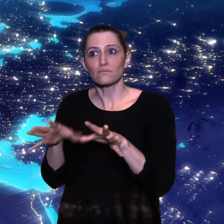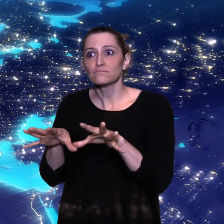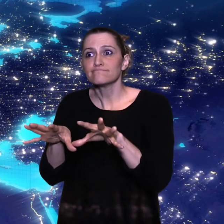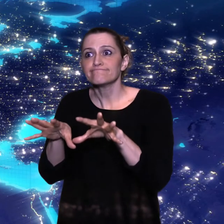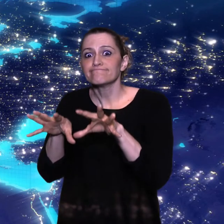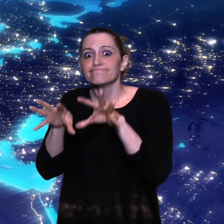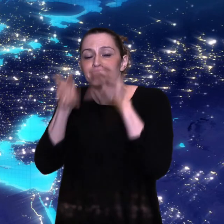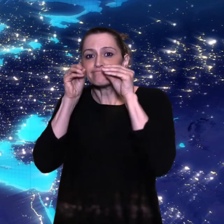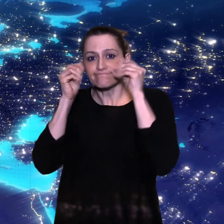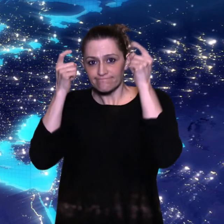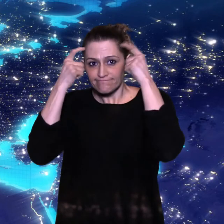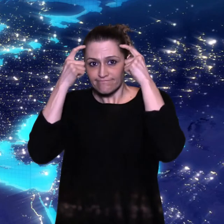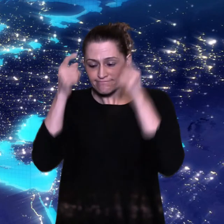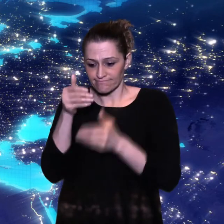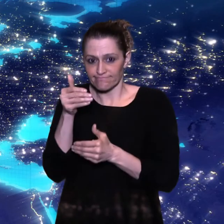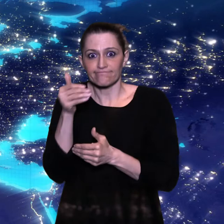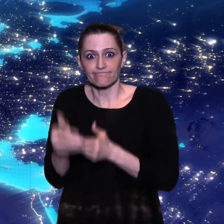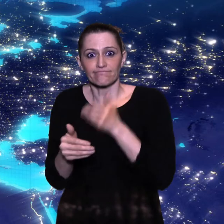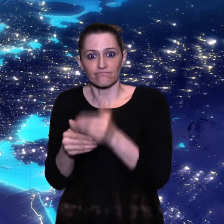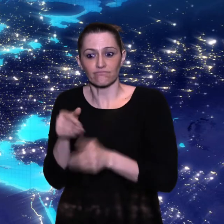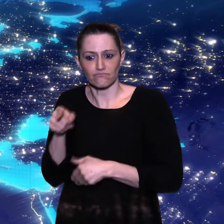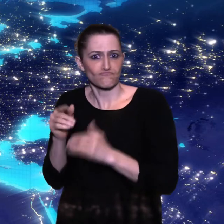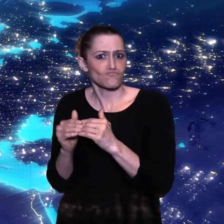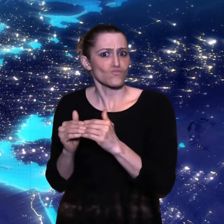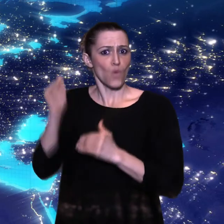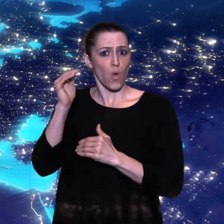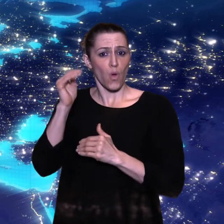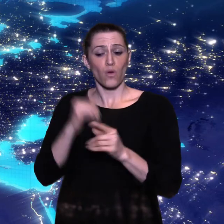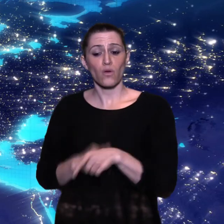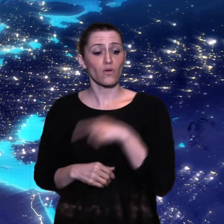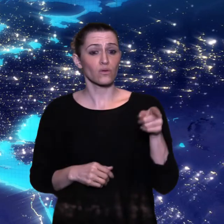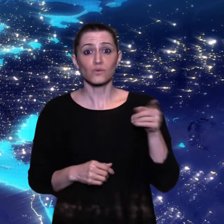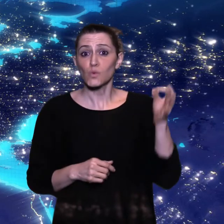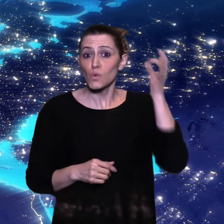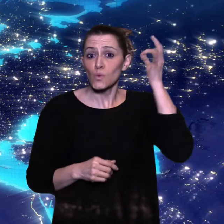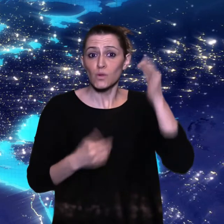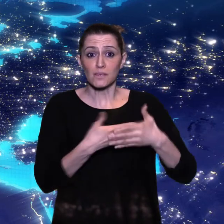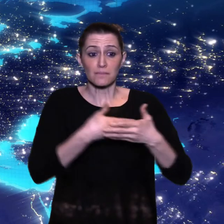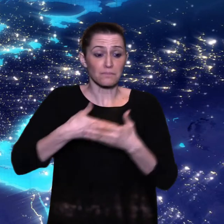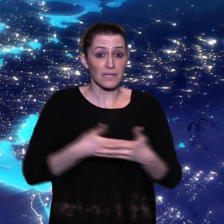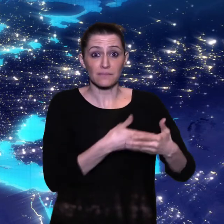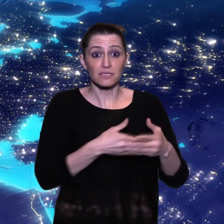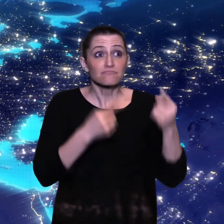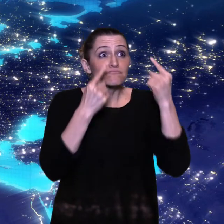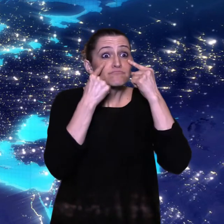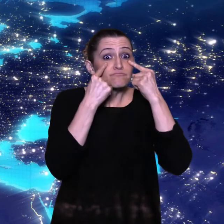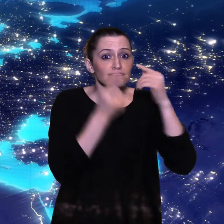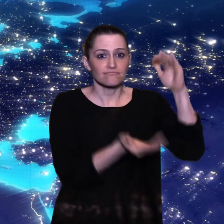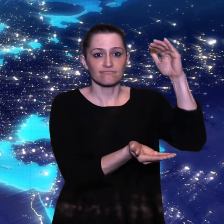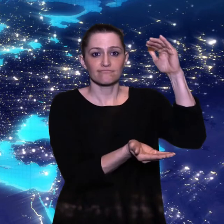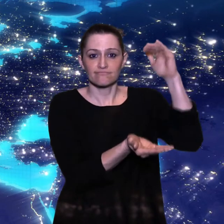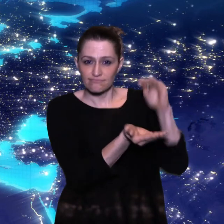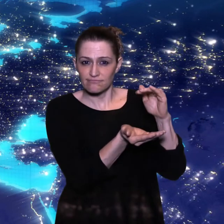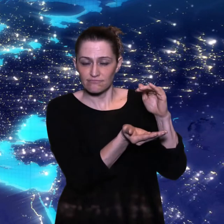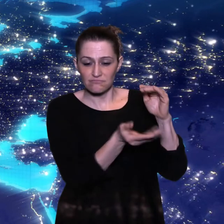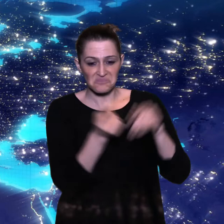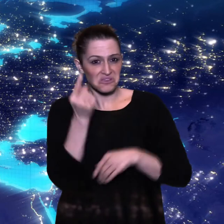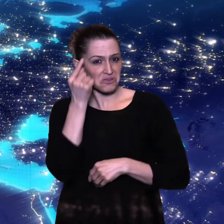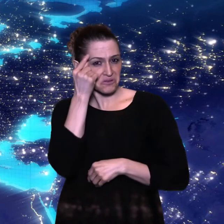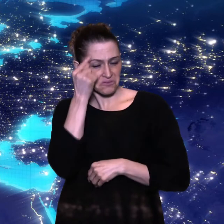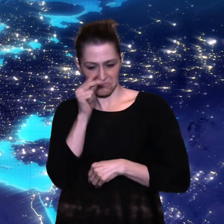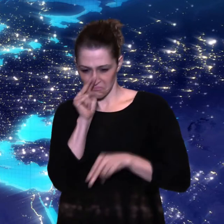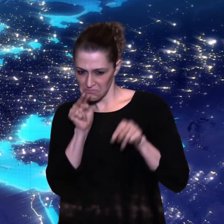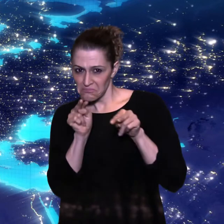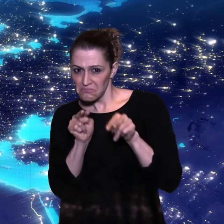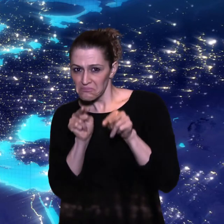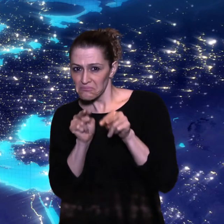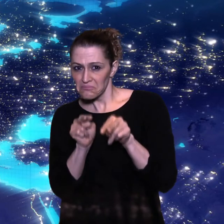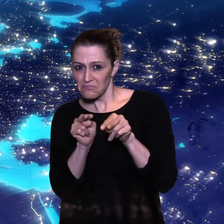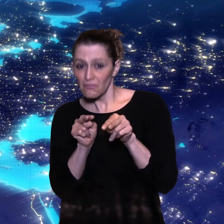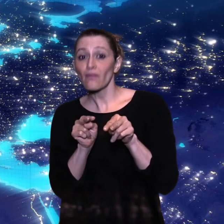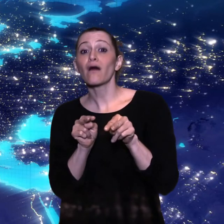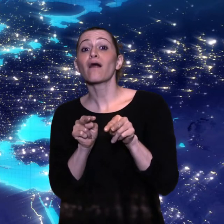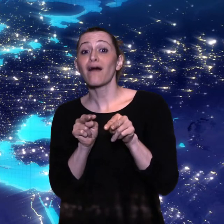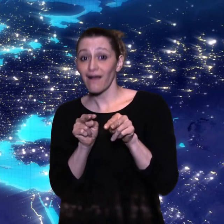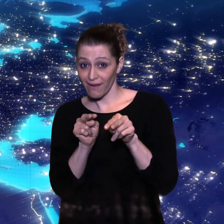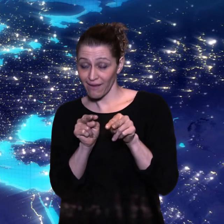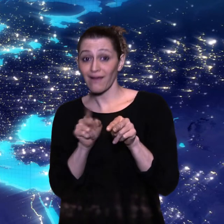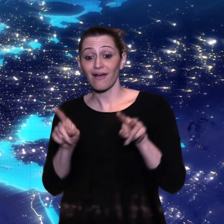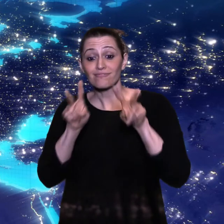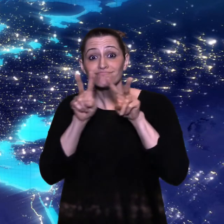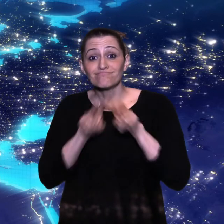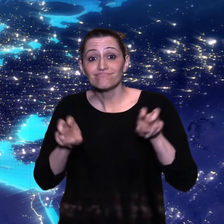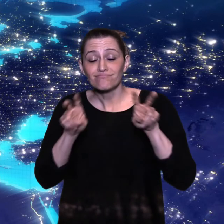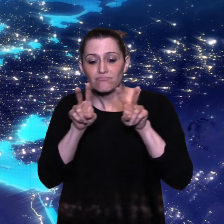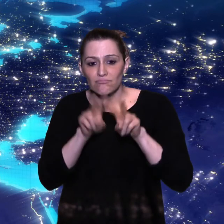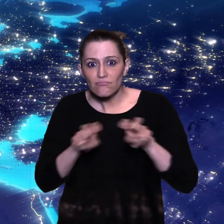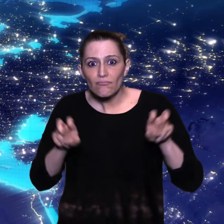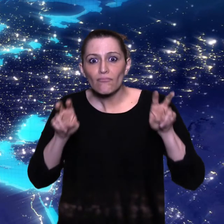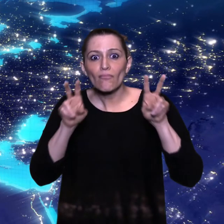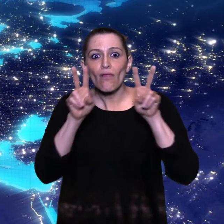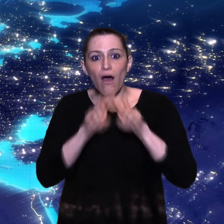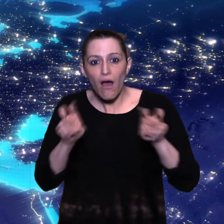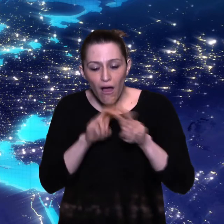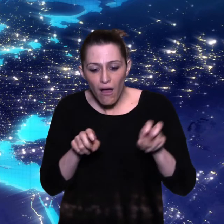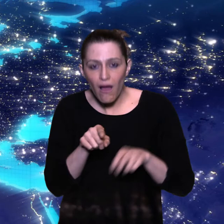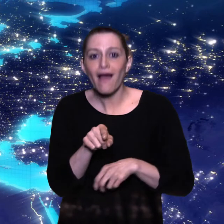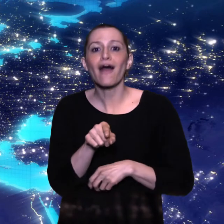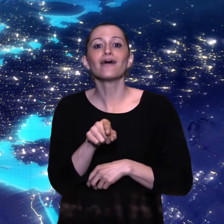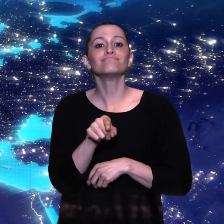increased visual skills to better process what they see